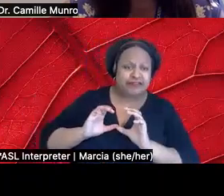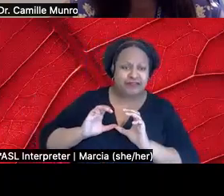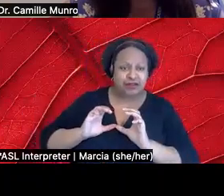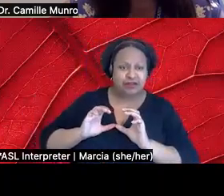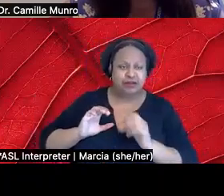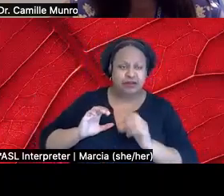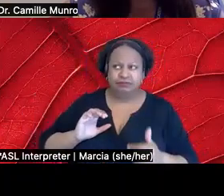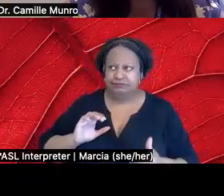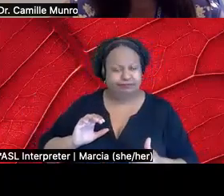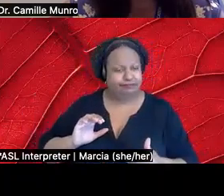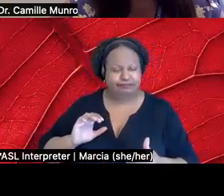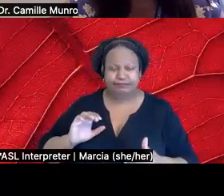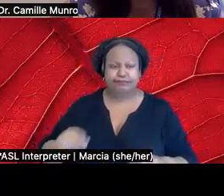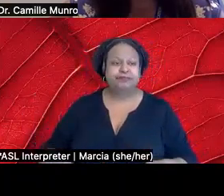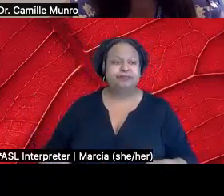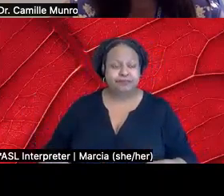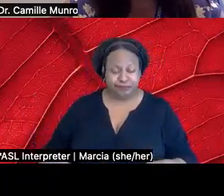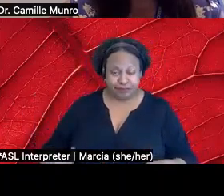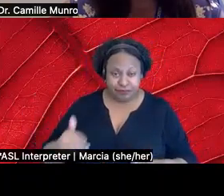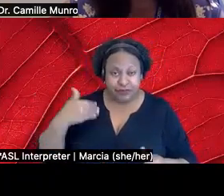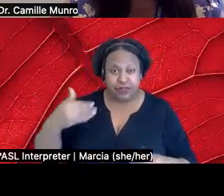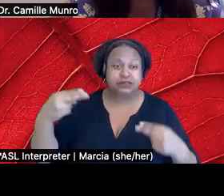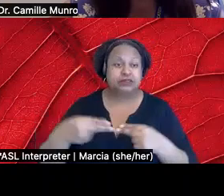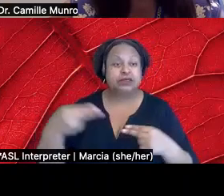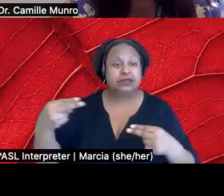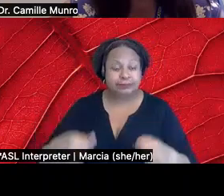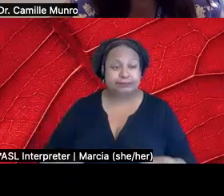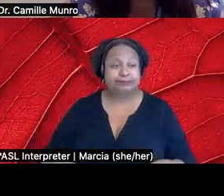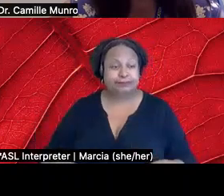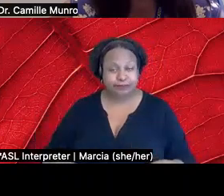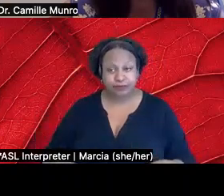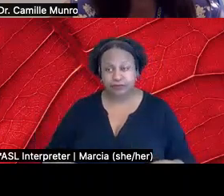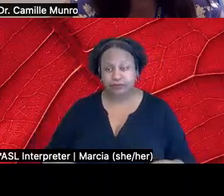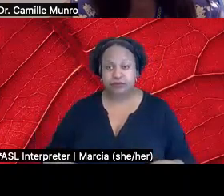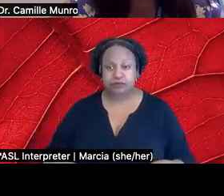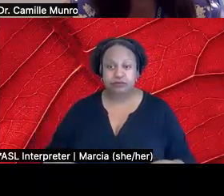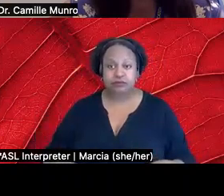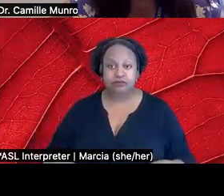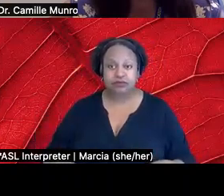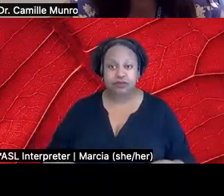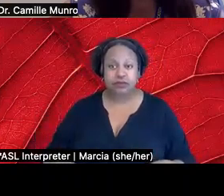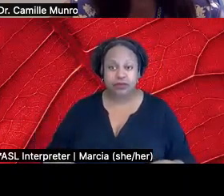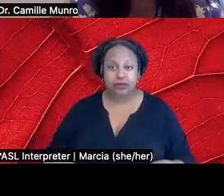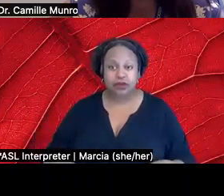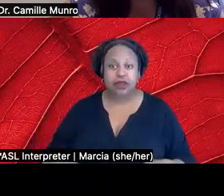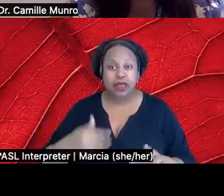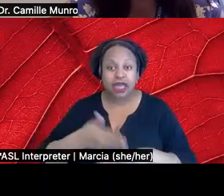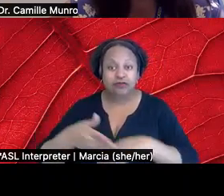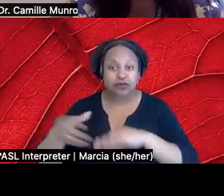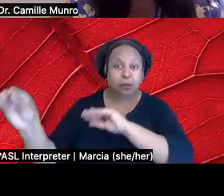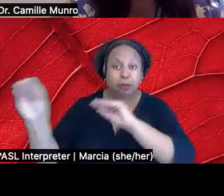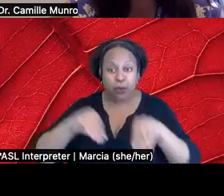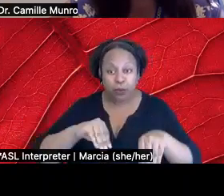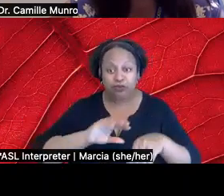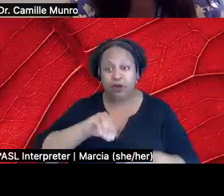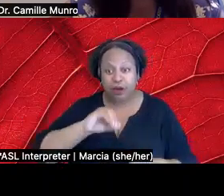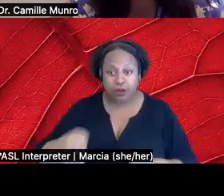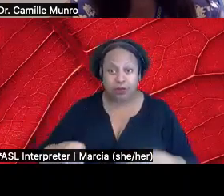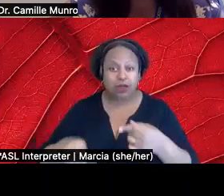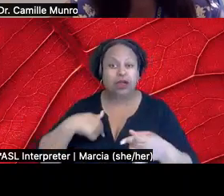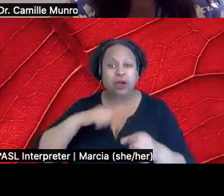So, actually, this was a, actually, after we moved to Ottawa, I was at another hospital and.